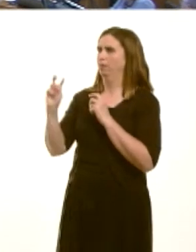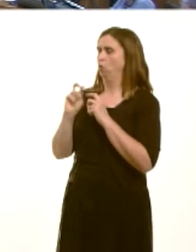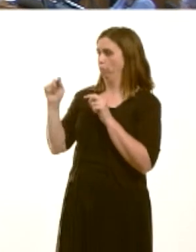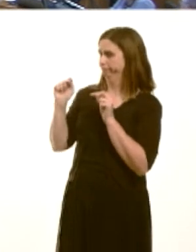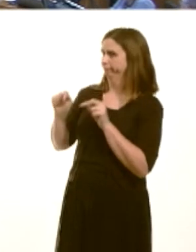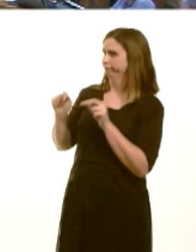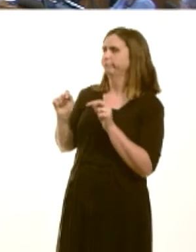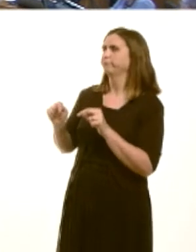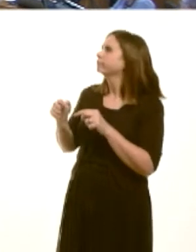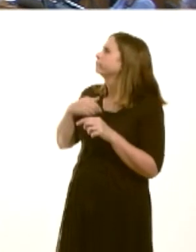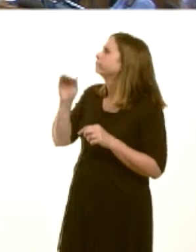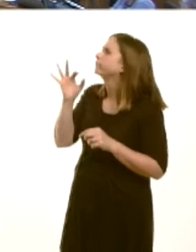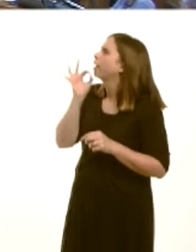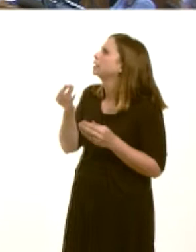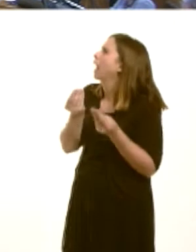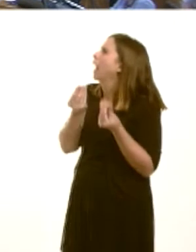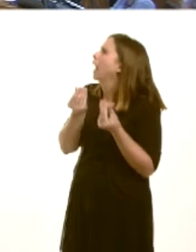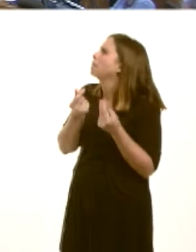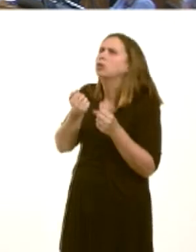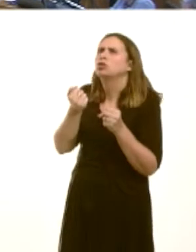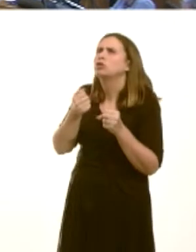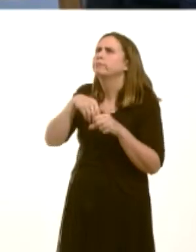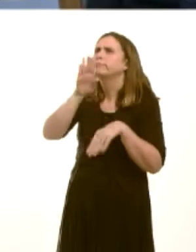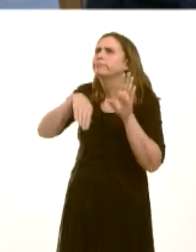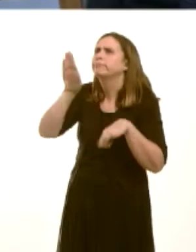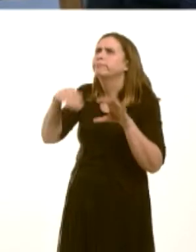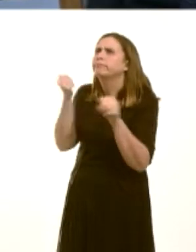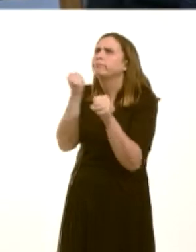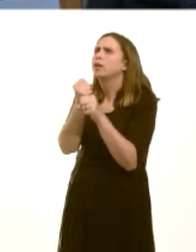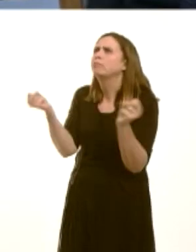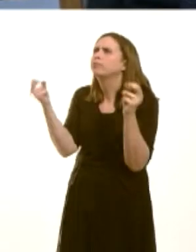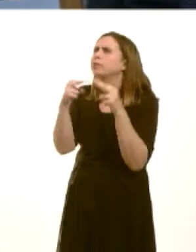are unable to give us the cost of the bridgeís maintenance. Anything between about £20 million